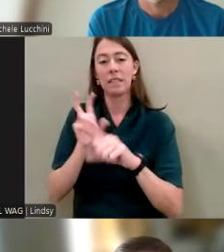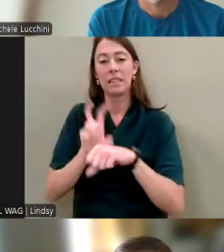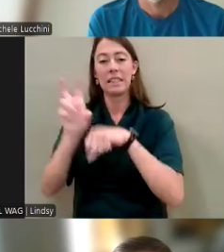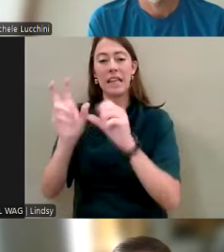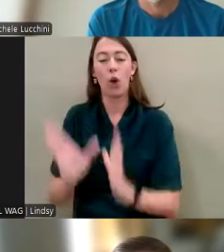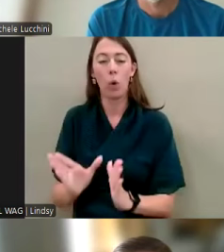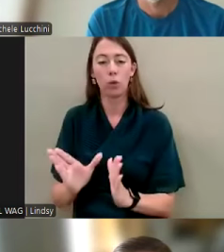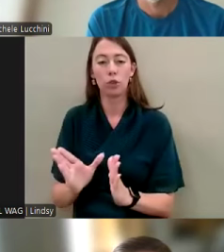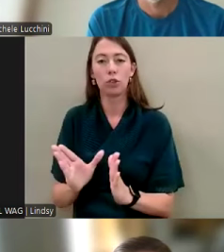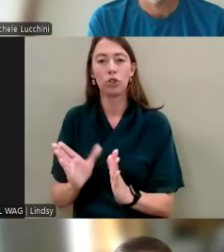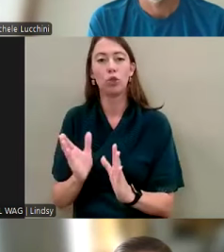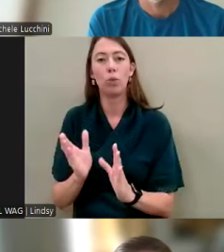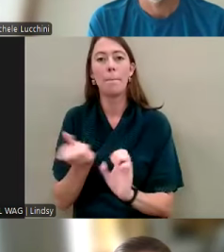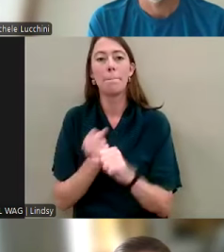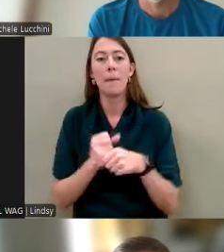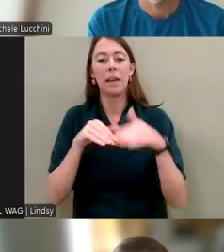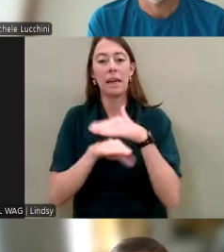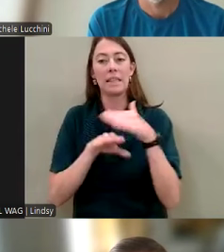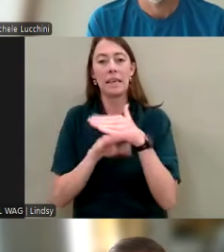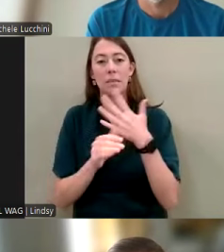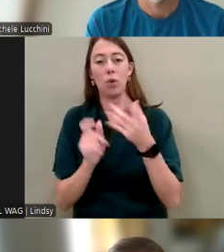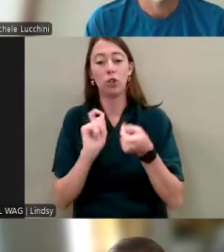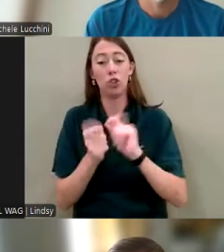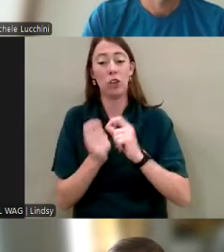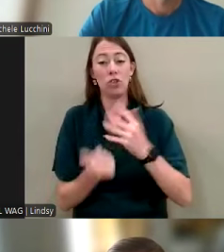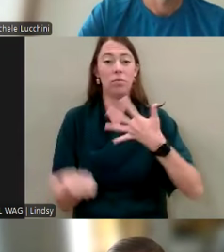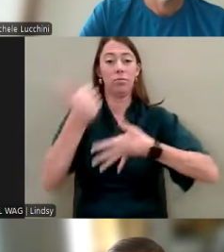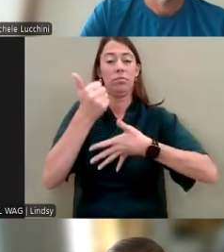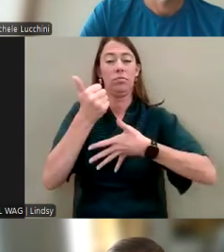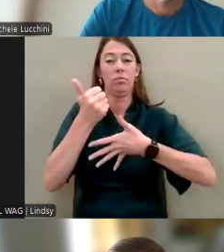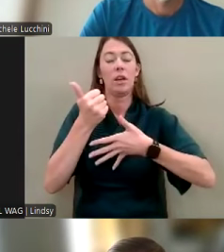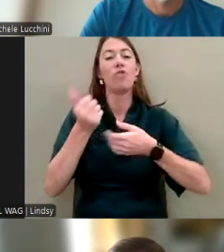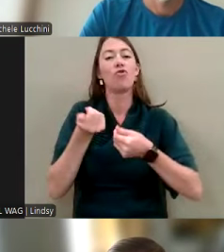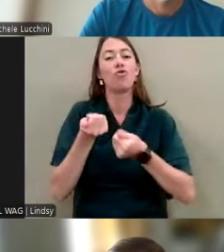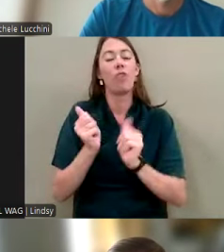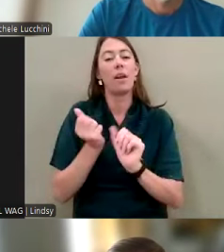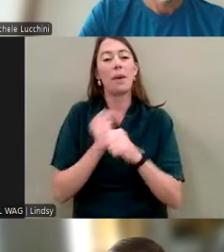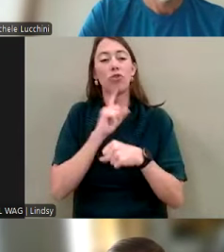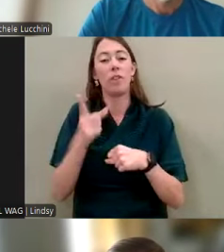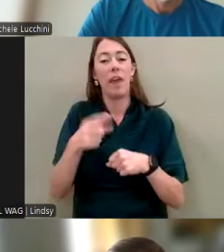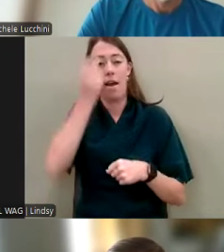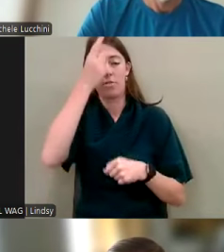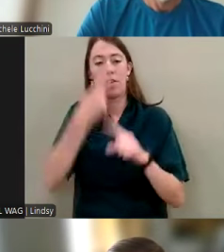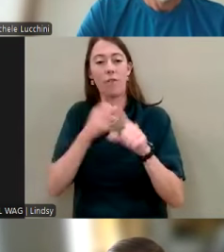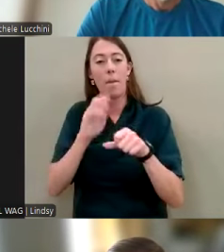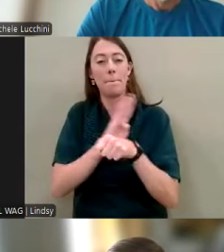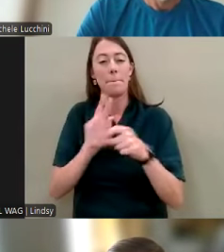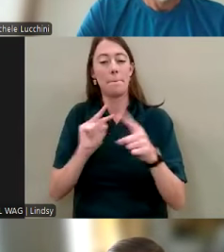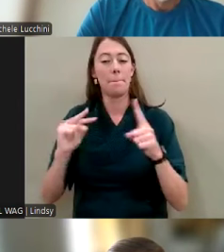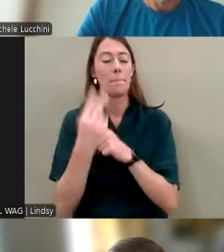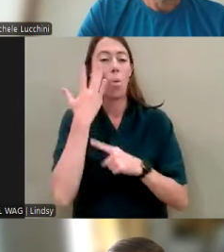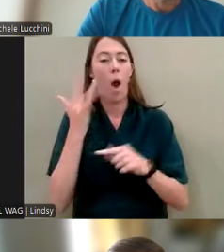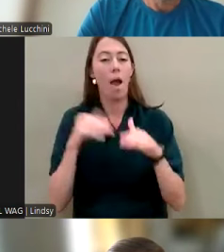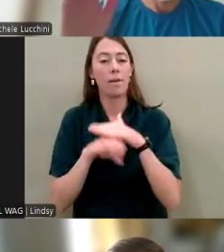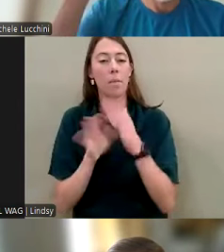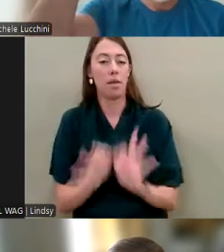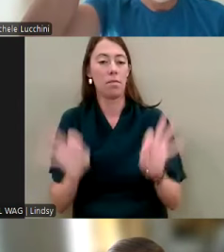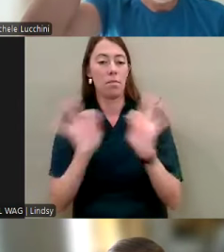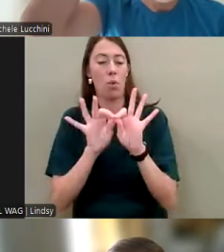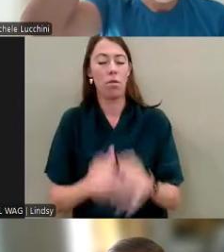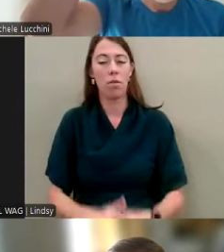changes in process from a business perspective? >> MICHELE LUCCHINI: Yeah, maybe I can take that